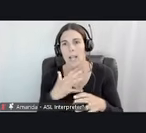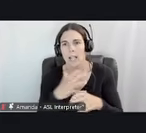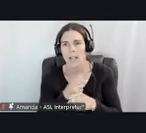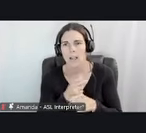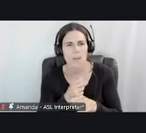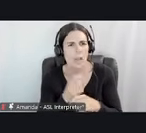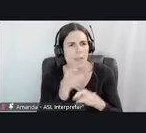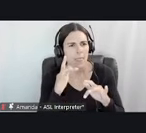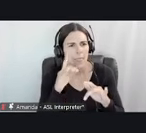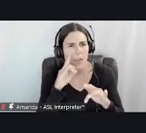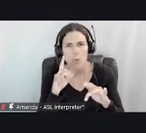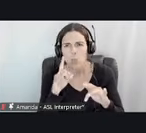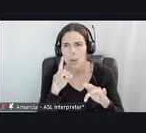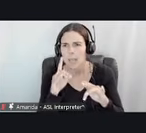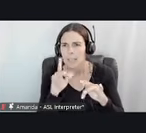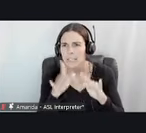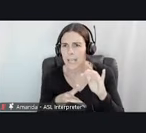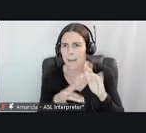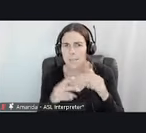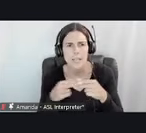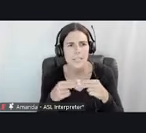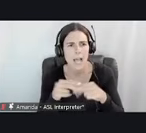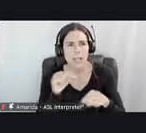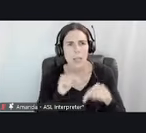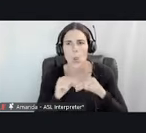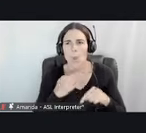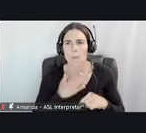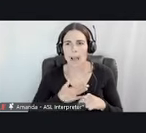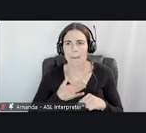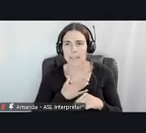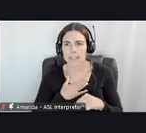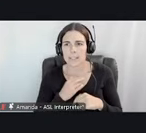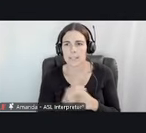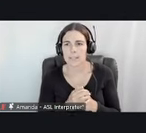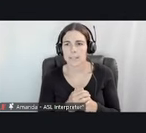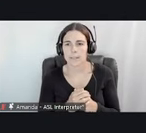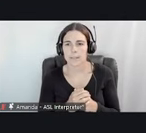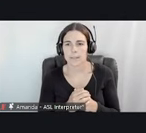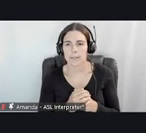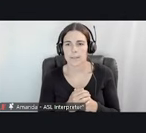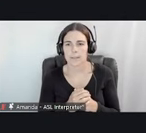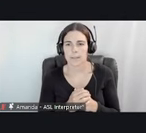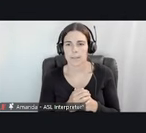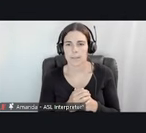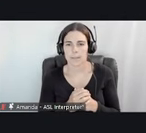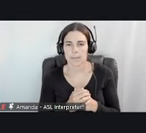not sure how we did that. Can you go back please? Thank you. So um Via Health AppState uh which is